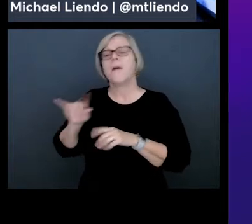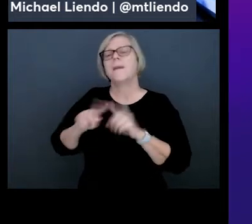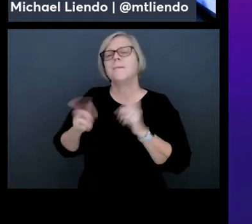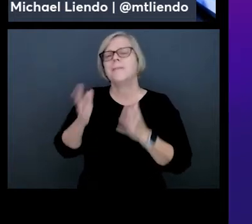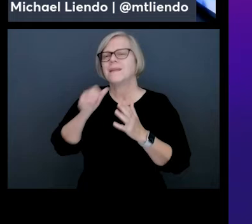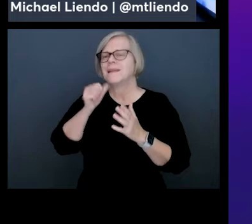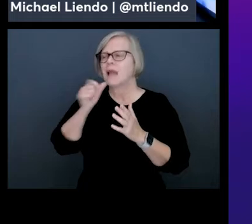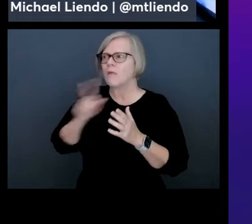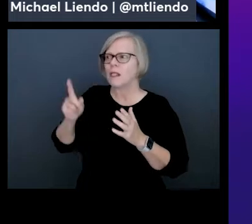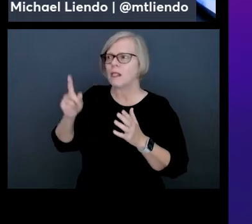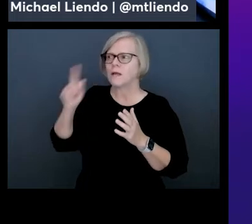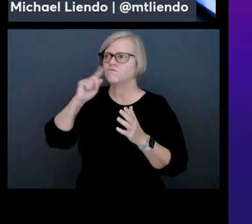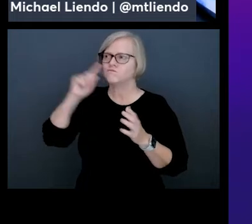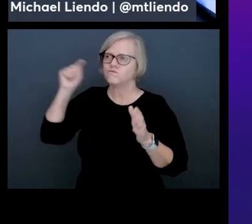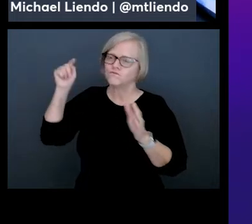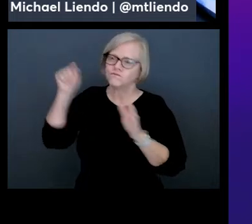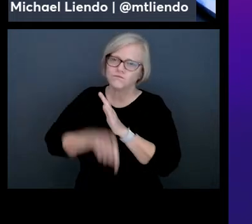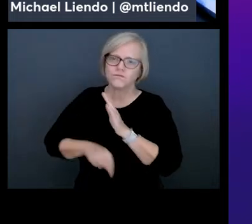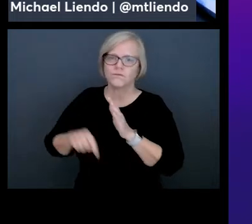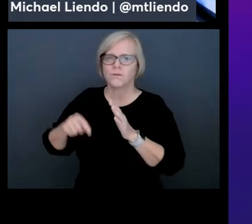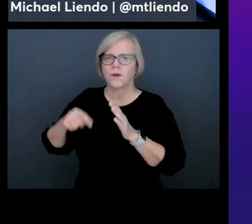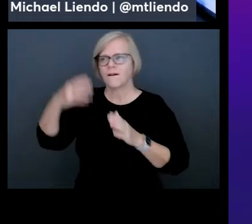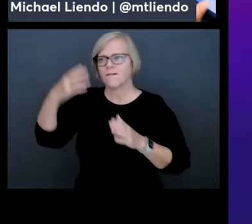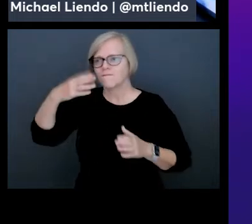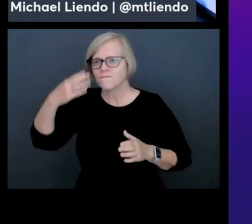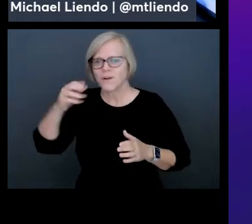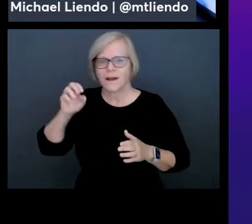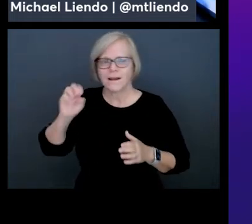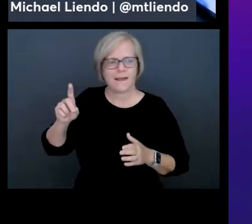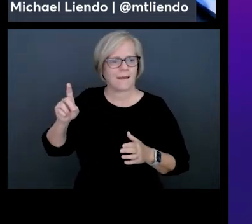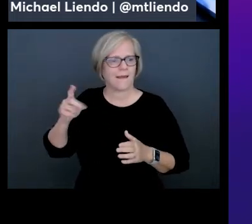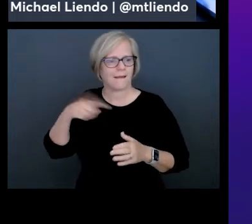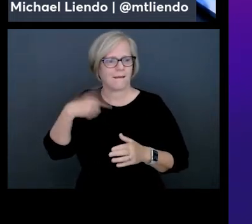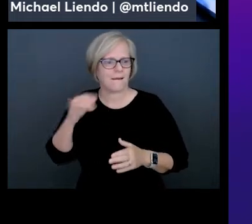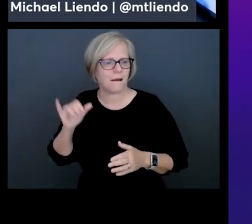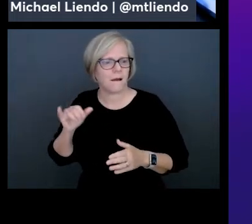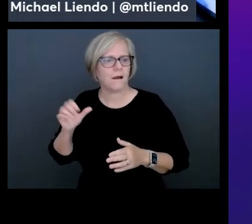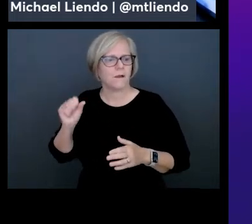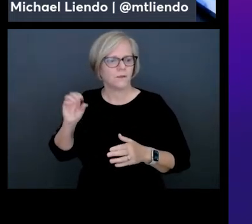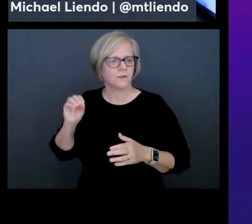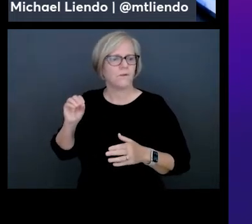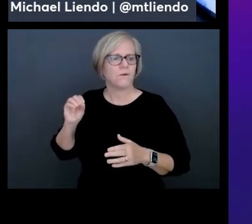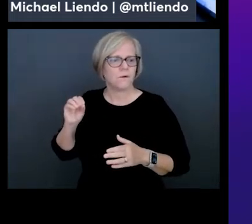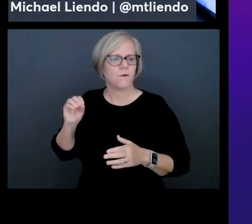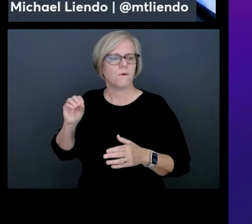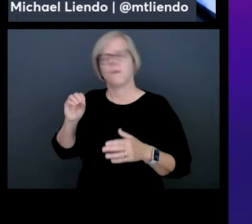with the front end landscape. So in that case, they create a very simple application.